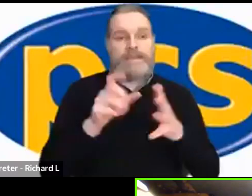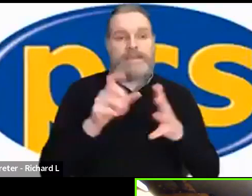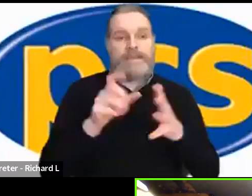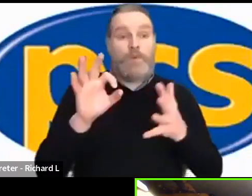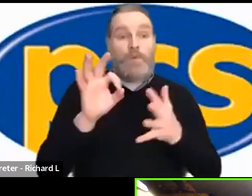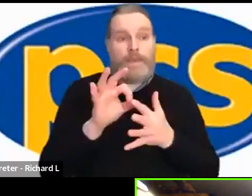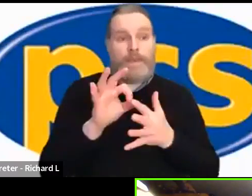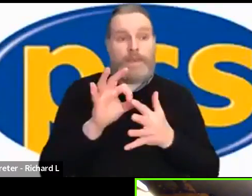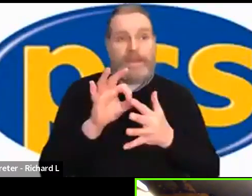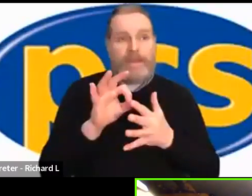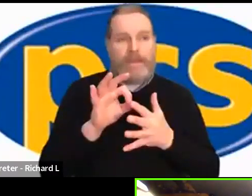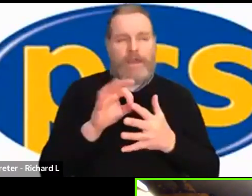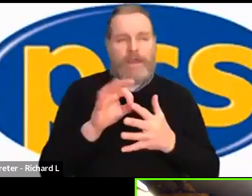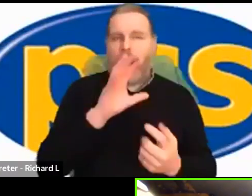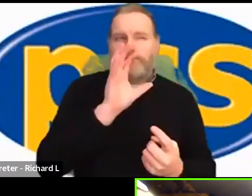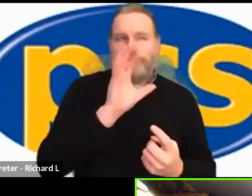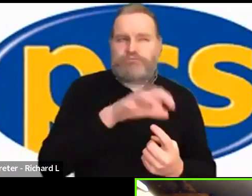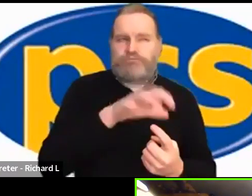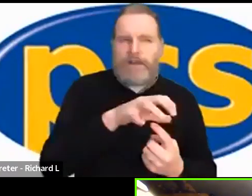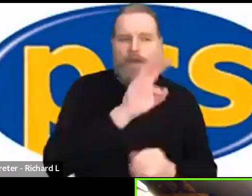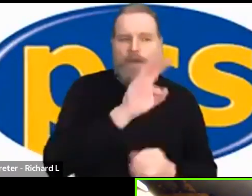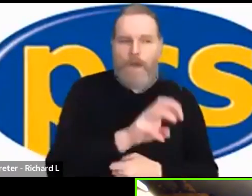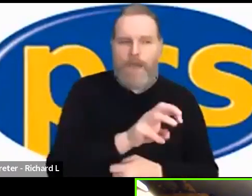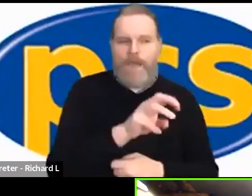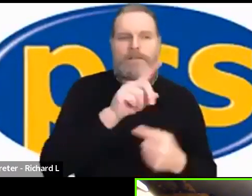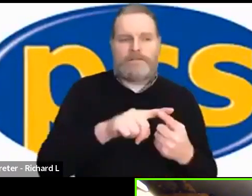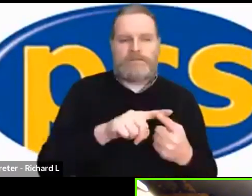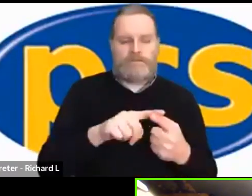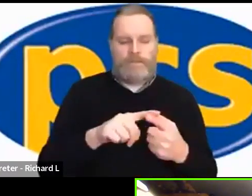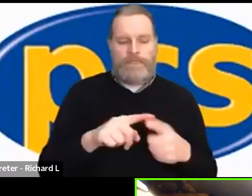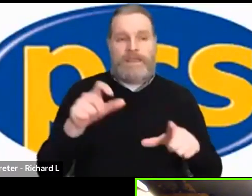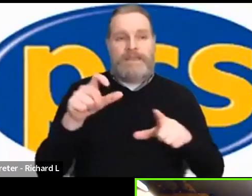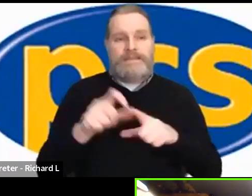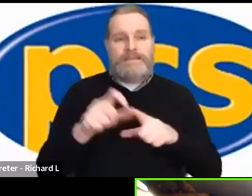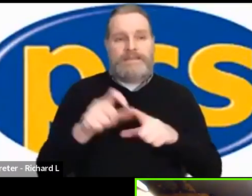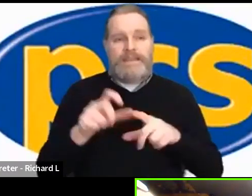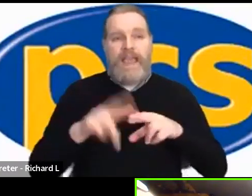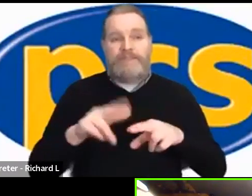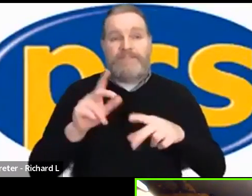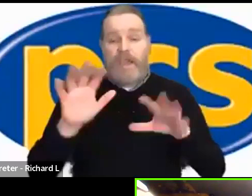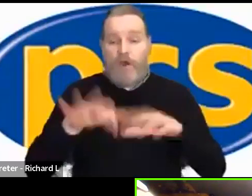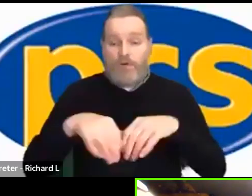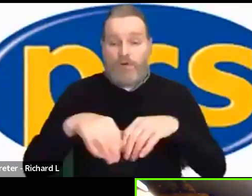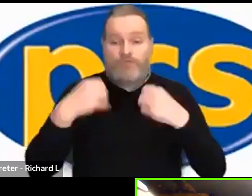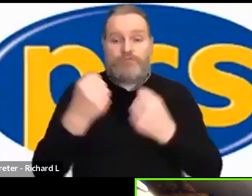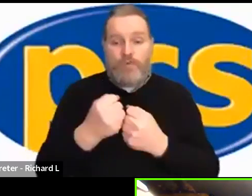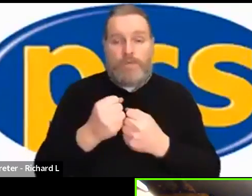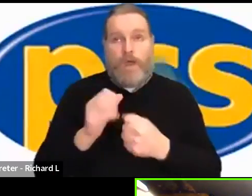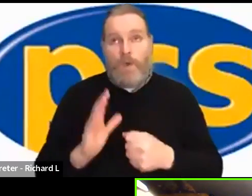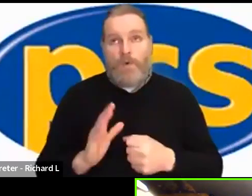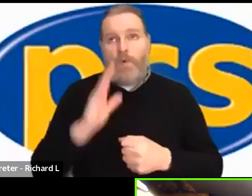from the Ddp. Will grants. Let's Will Grant send a huge message to Will Grant send a huge message to the Government on the first of February, from the Dfa group , from from the Gdp from the Gdp.